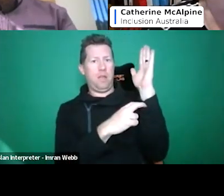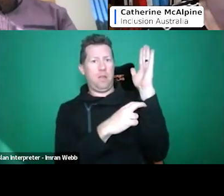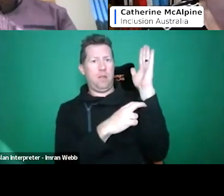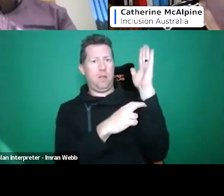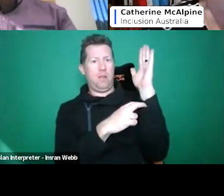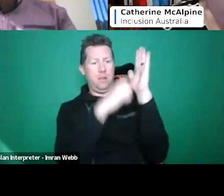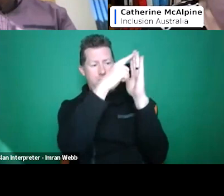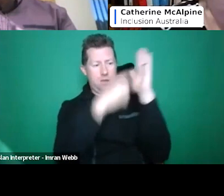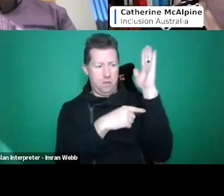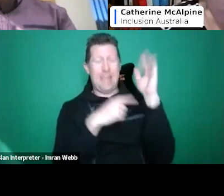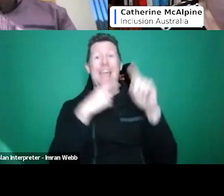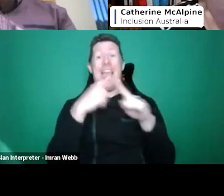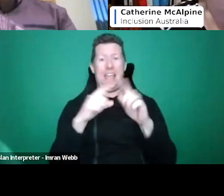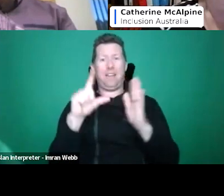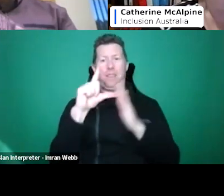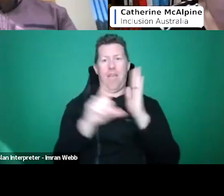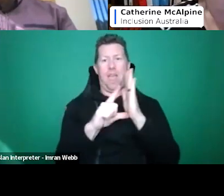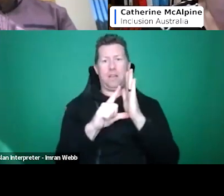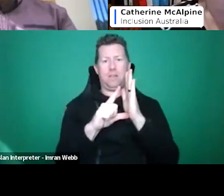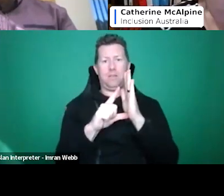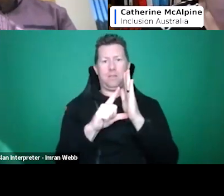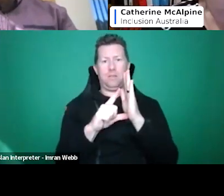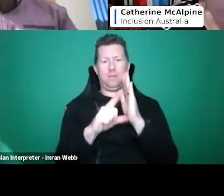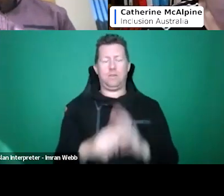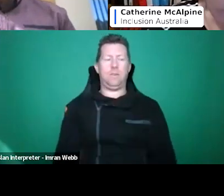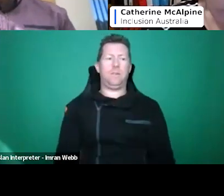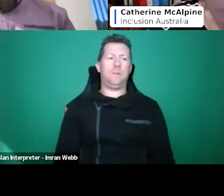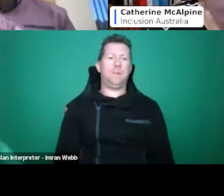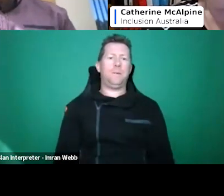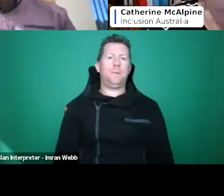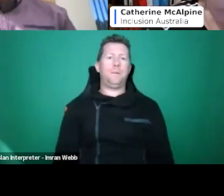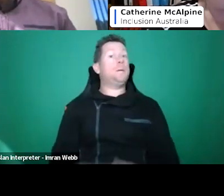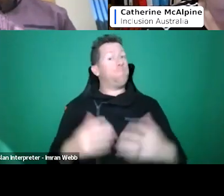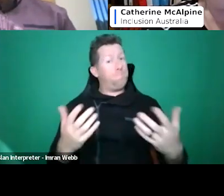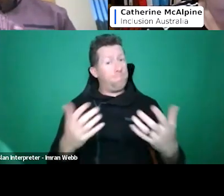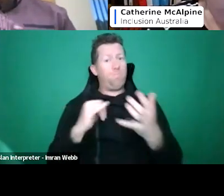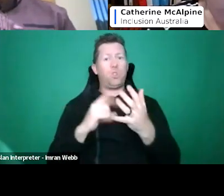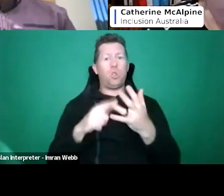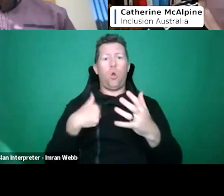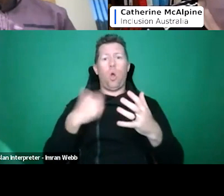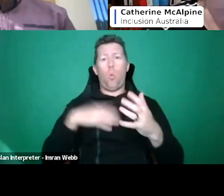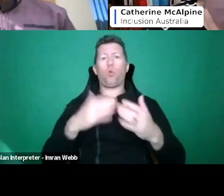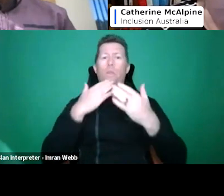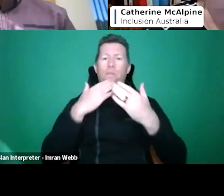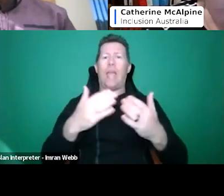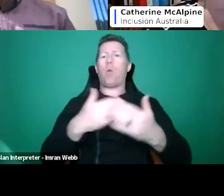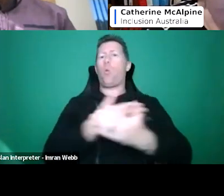the Act that we talked about earlier. So I want to thank everyone for your time